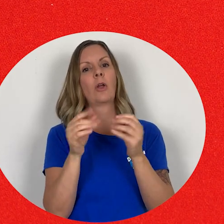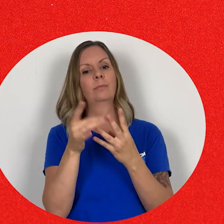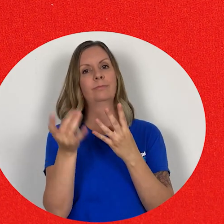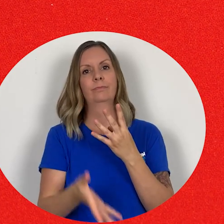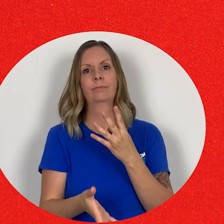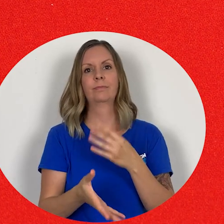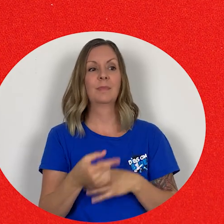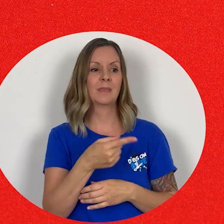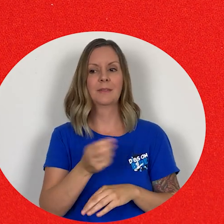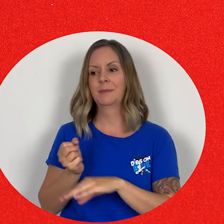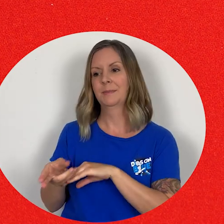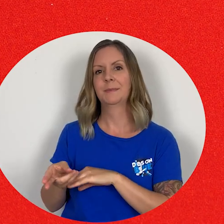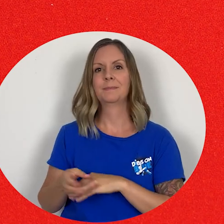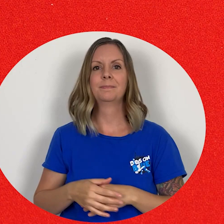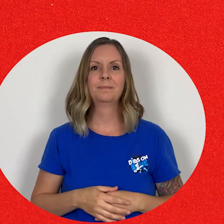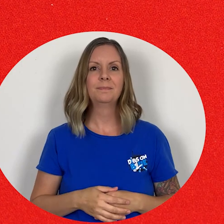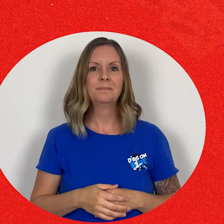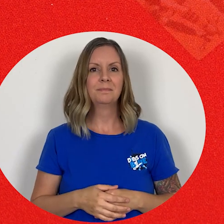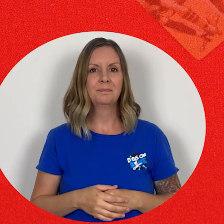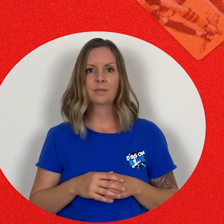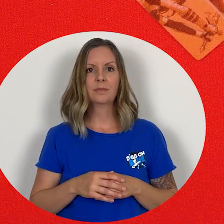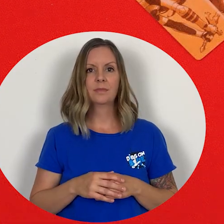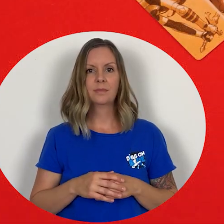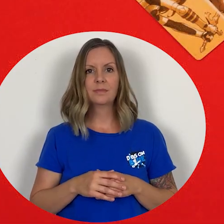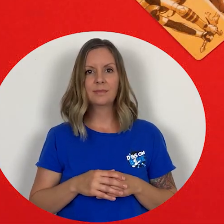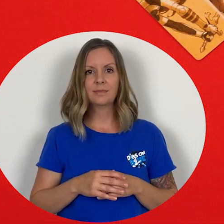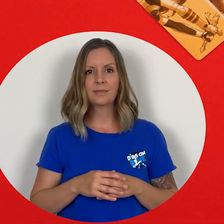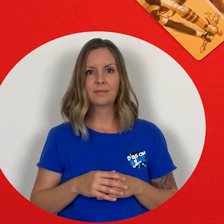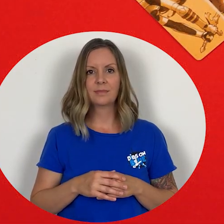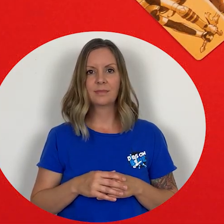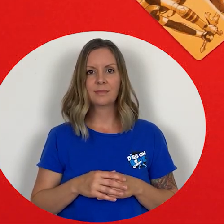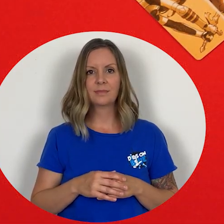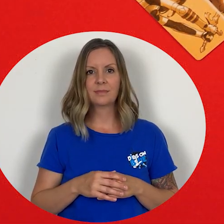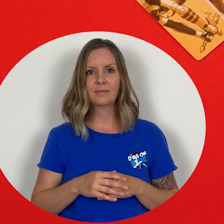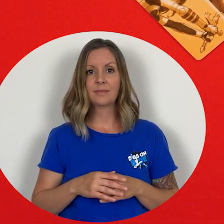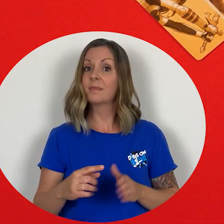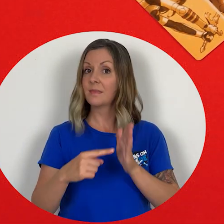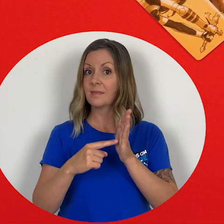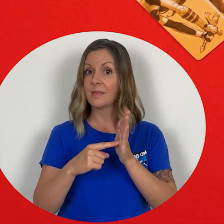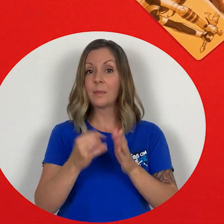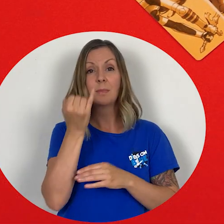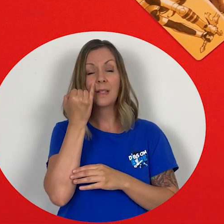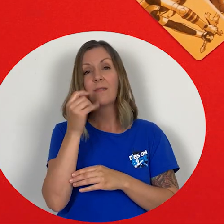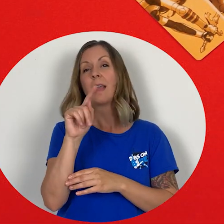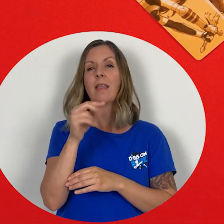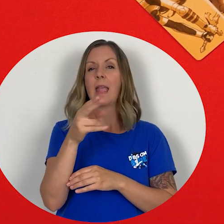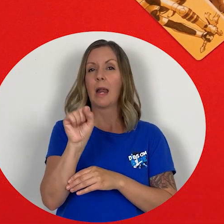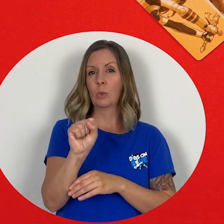they reveal it, and it is defeated. For example, if Thanos targeted this player with the Outrider’s